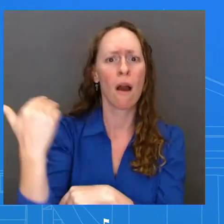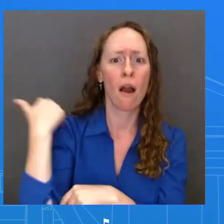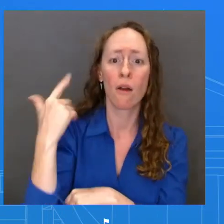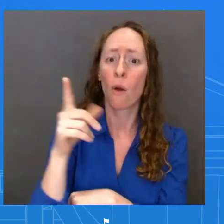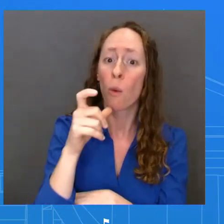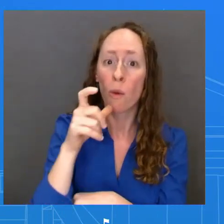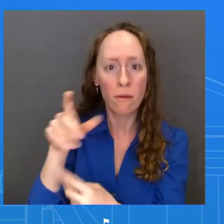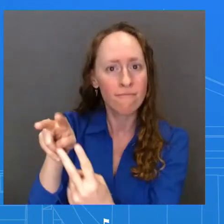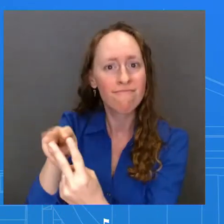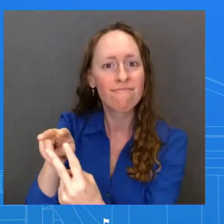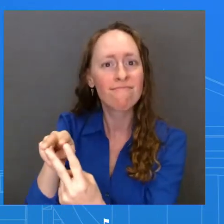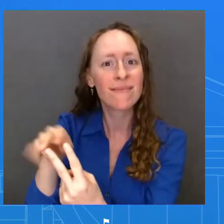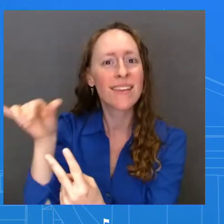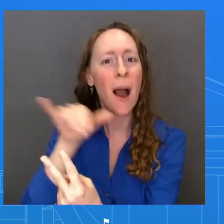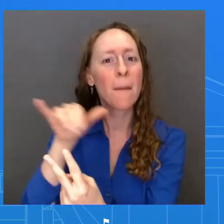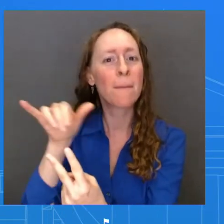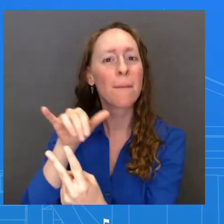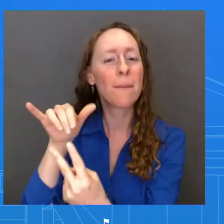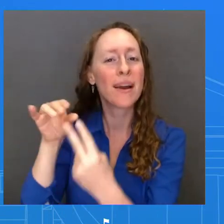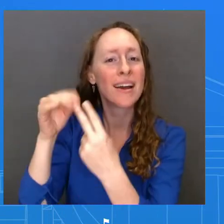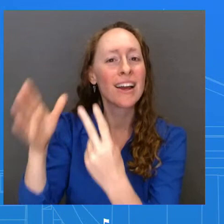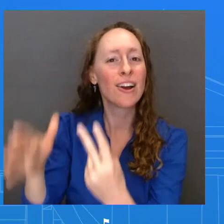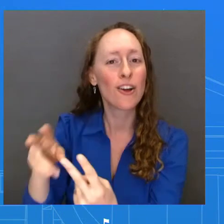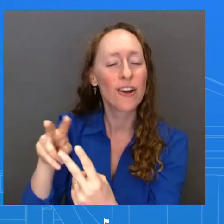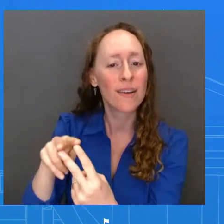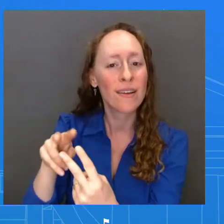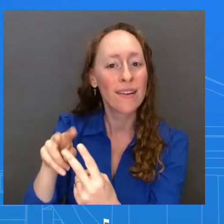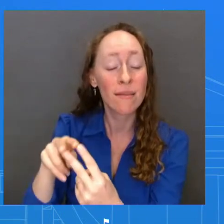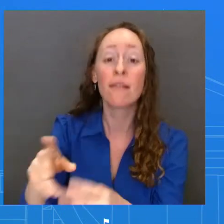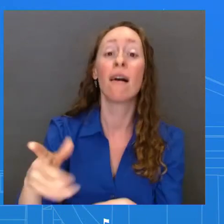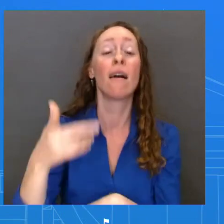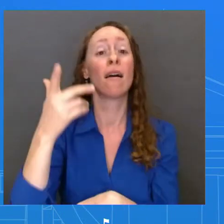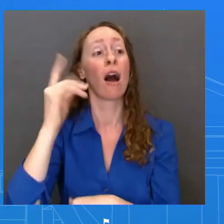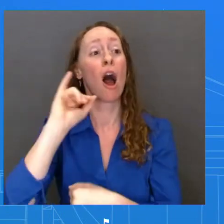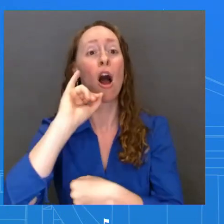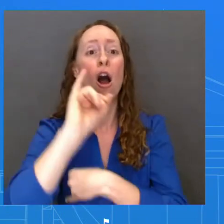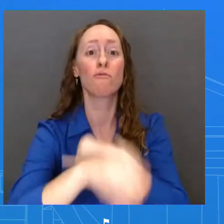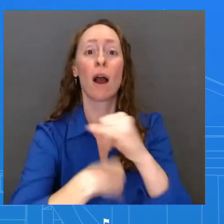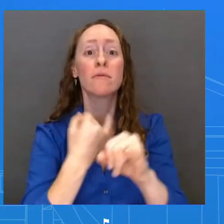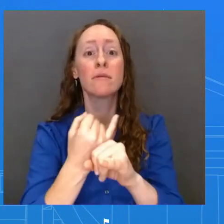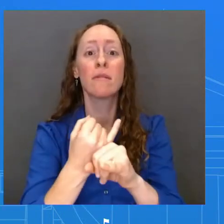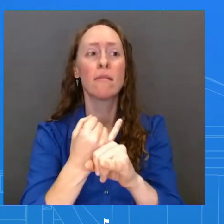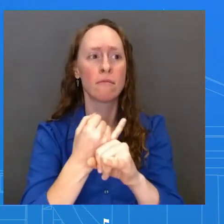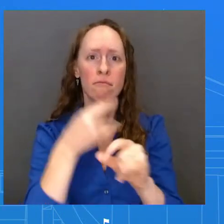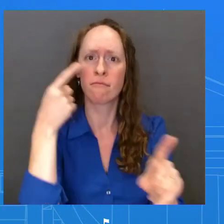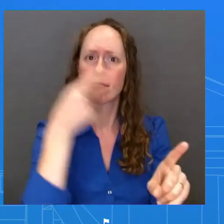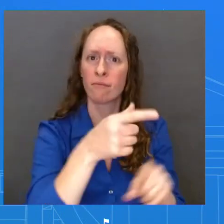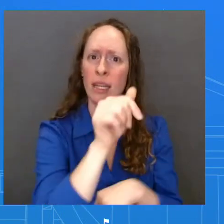So, President Biden has really worked to strengthen and modernize our bilateral alliances and to take them to new heights.